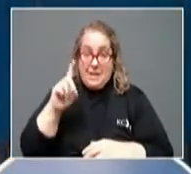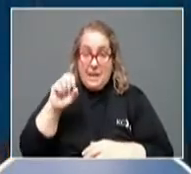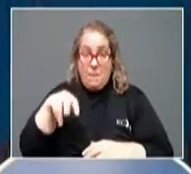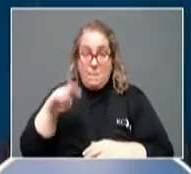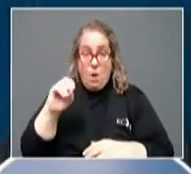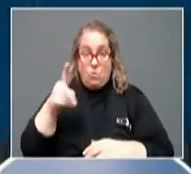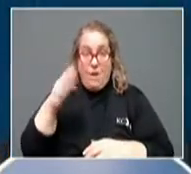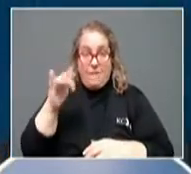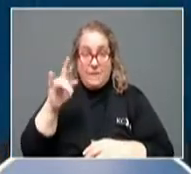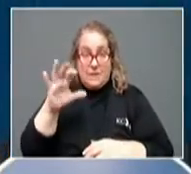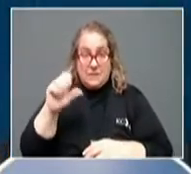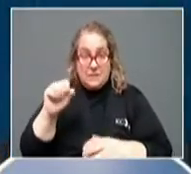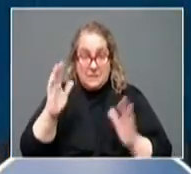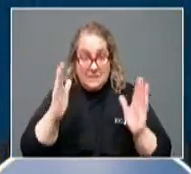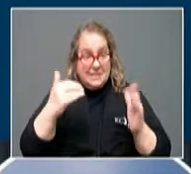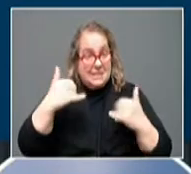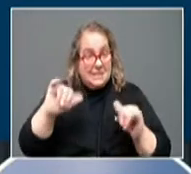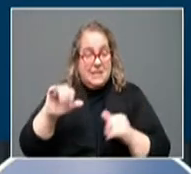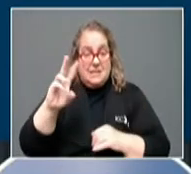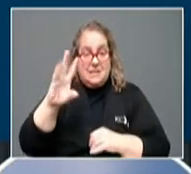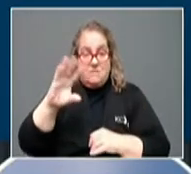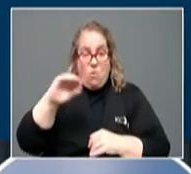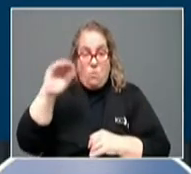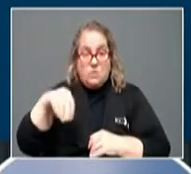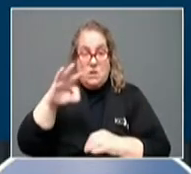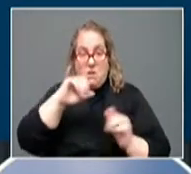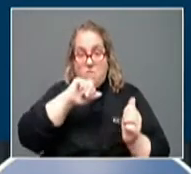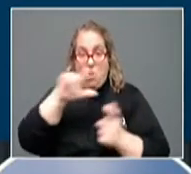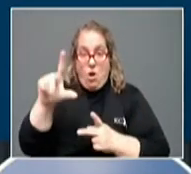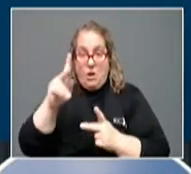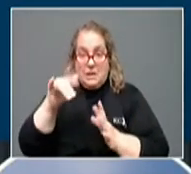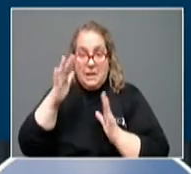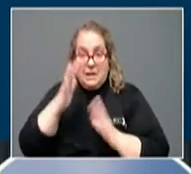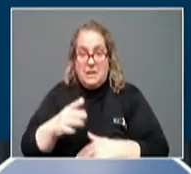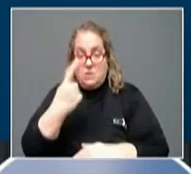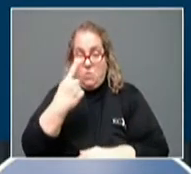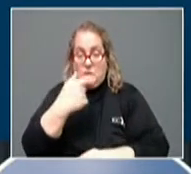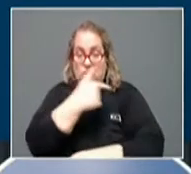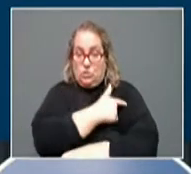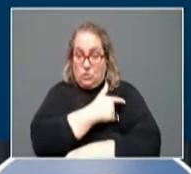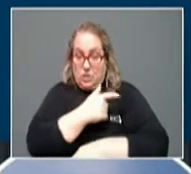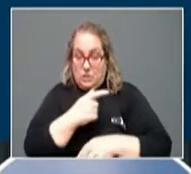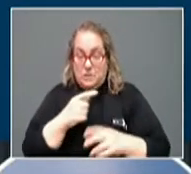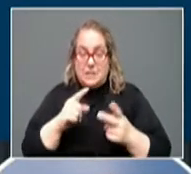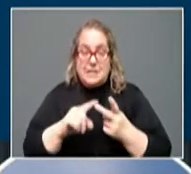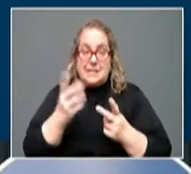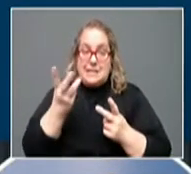Still 64% of all Kentucky ins having at least one shot, 68% of all those who